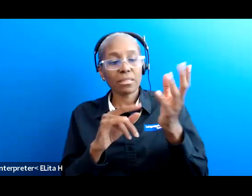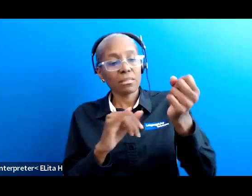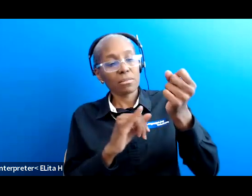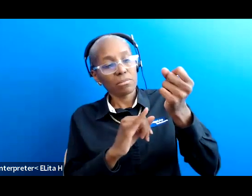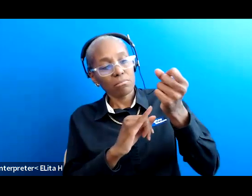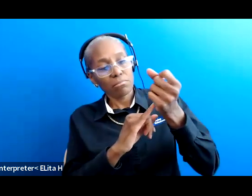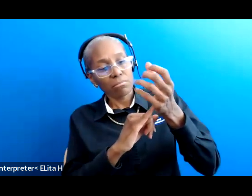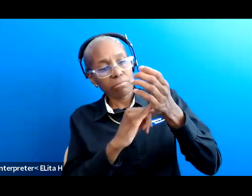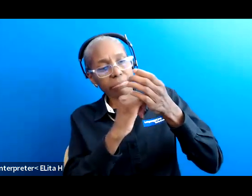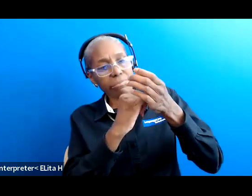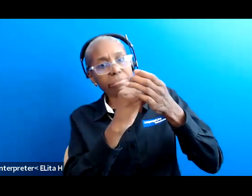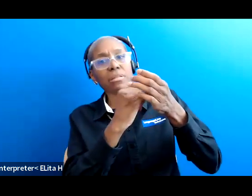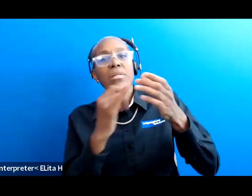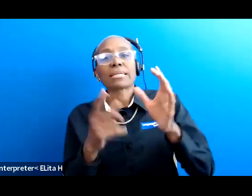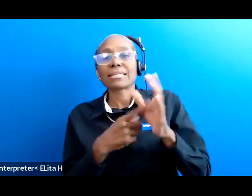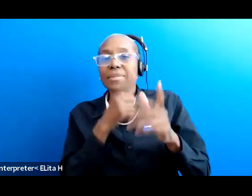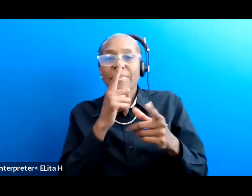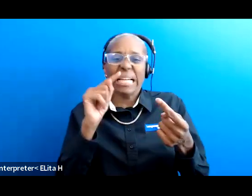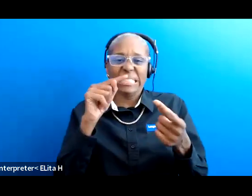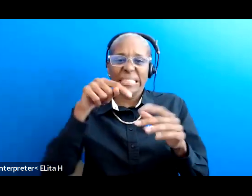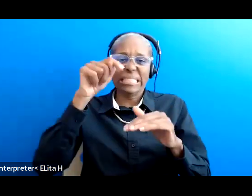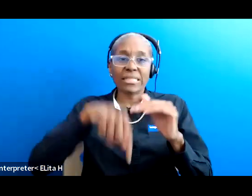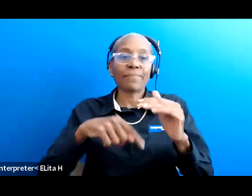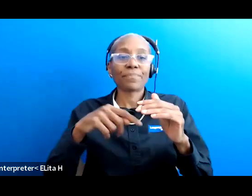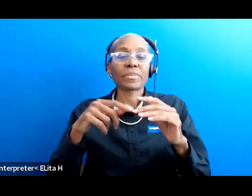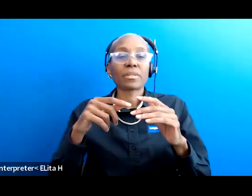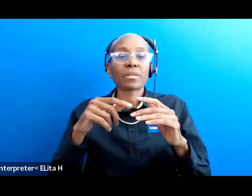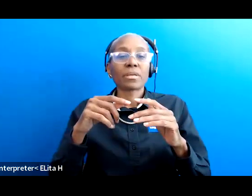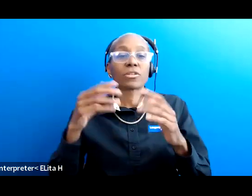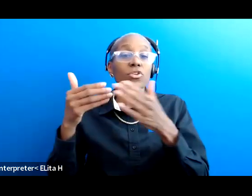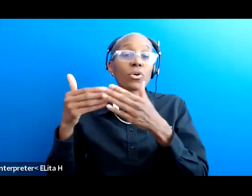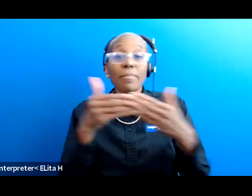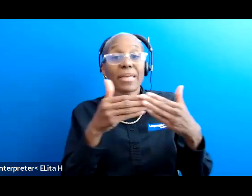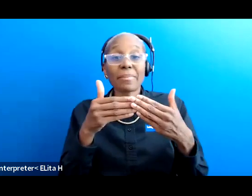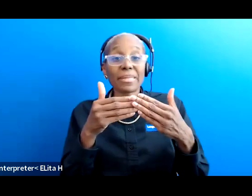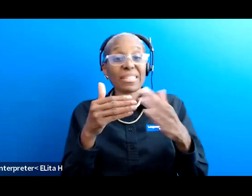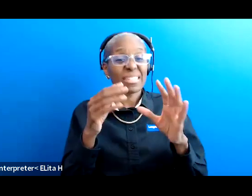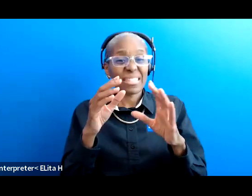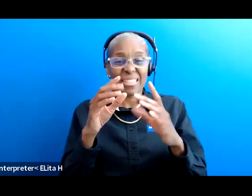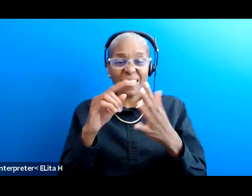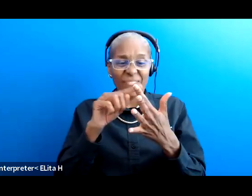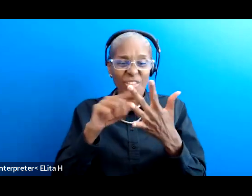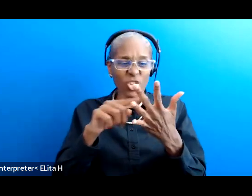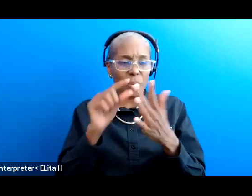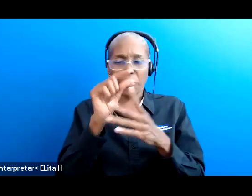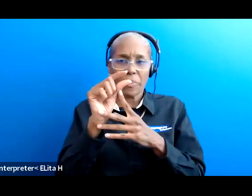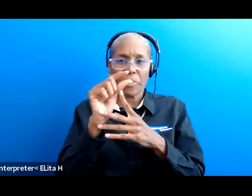Sometimes you don't have to go in that deeply, because if you look at the size of an infant's finger, it's only about that long. So you don't have to go in that far.